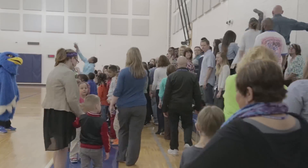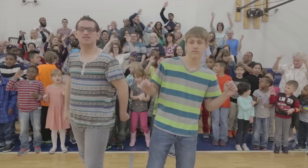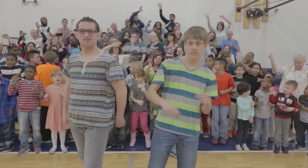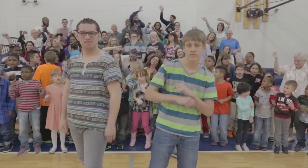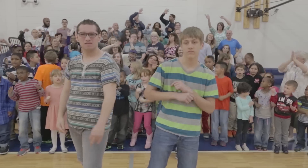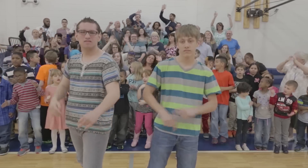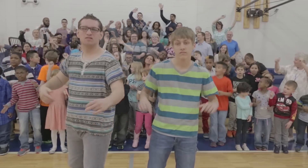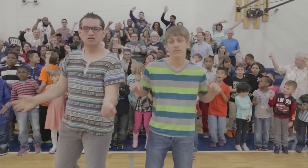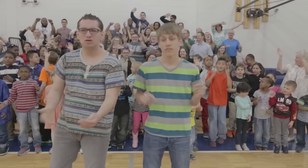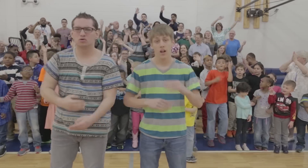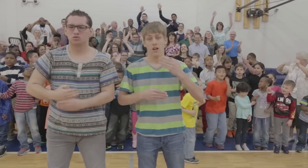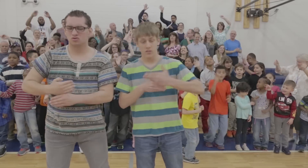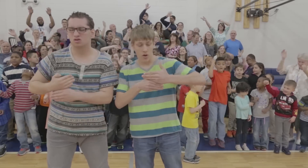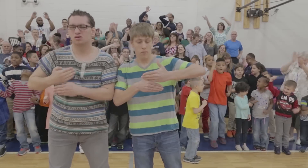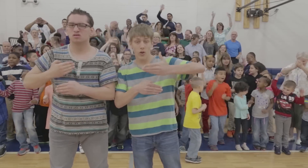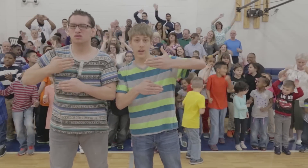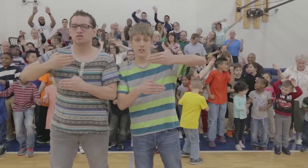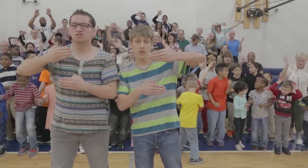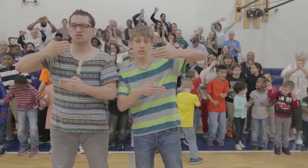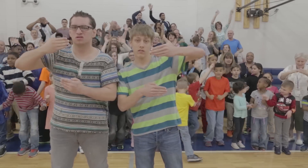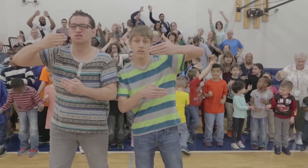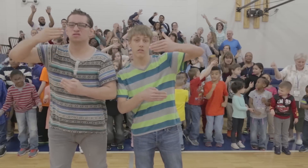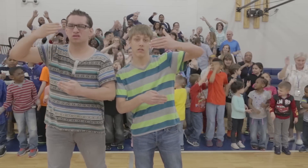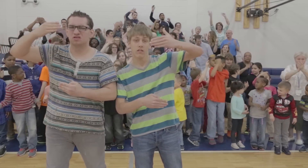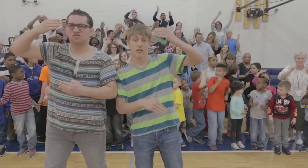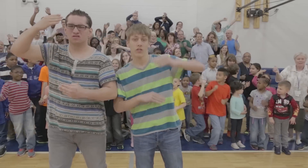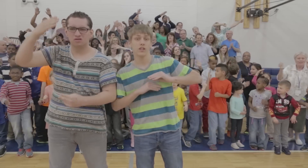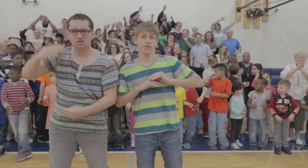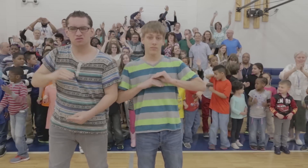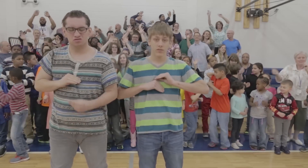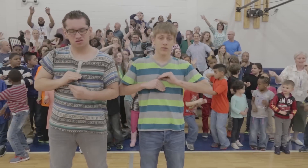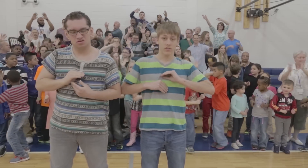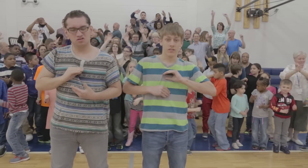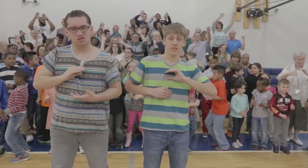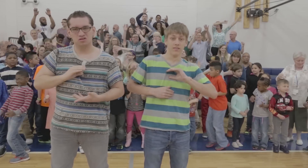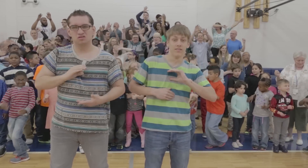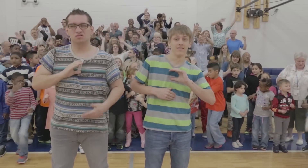I hear it calling outside my window